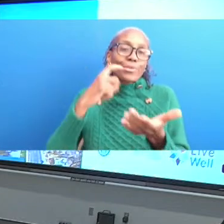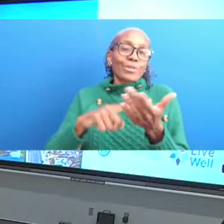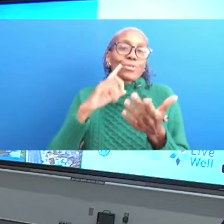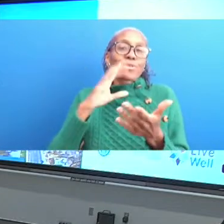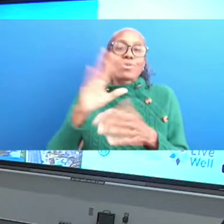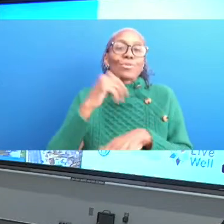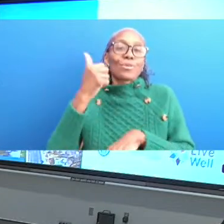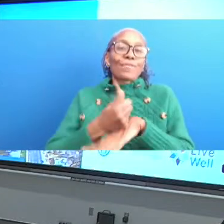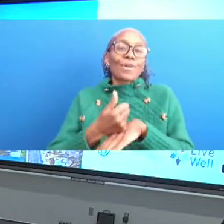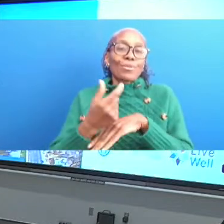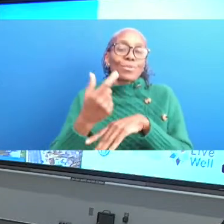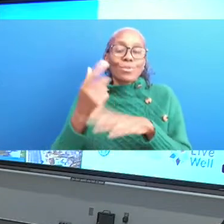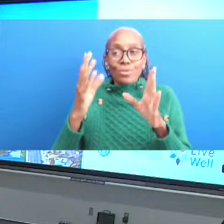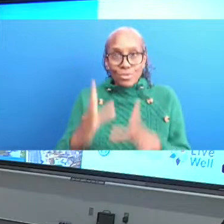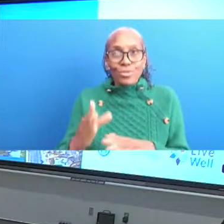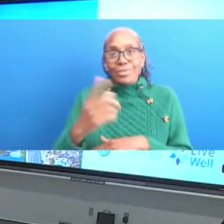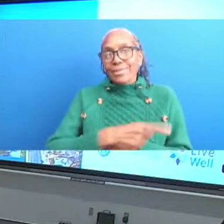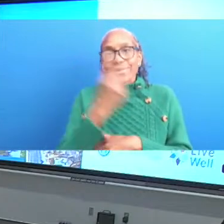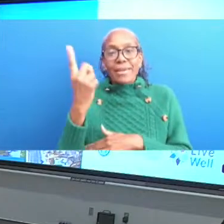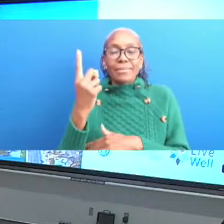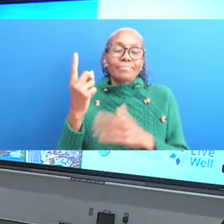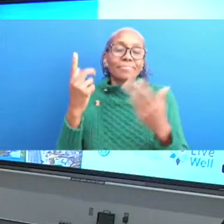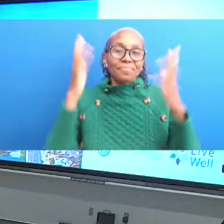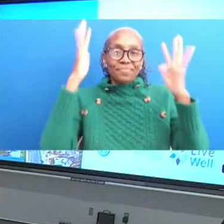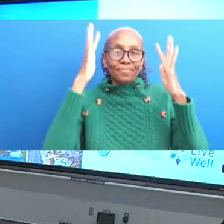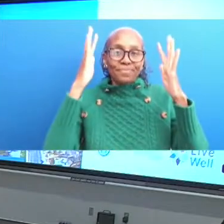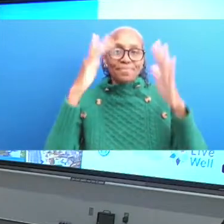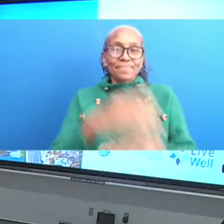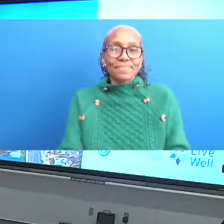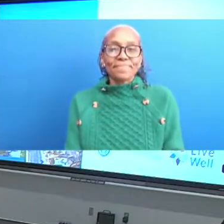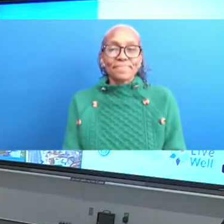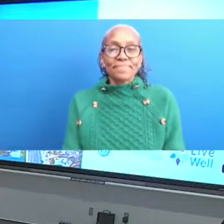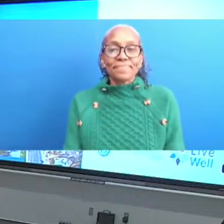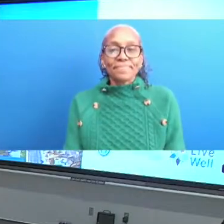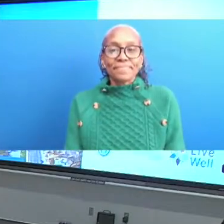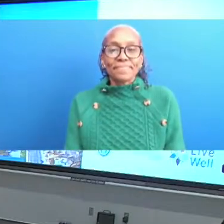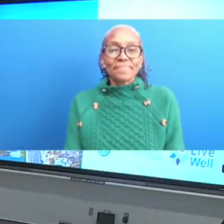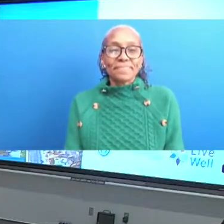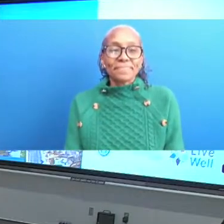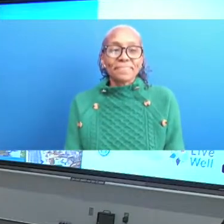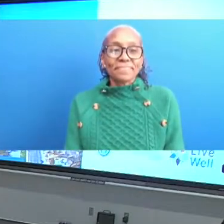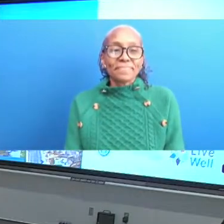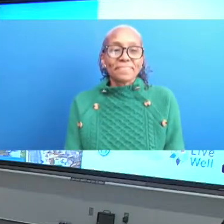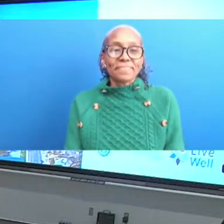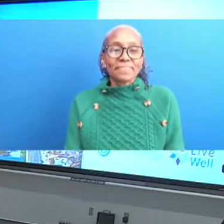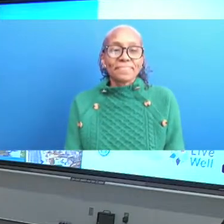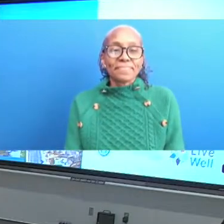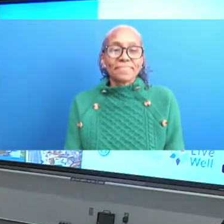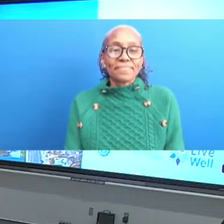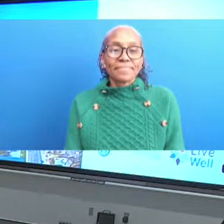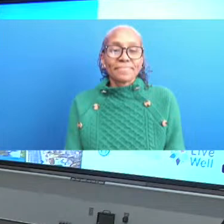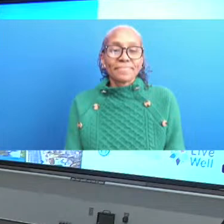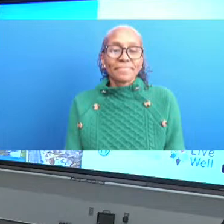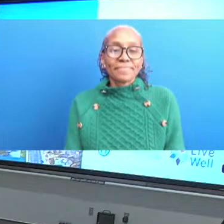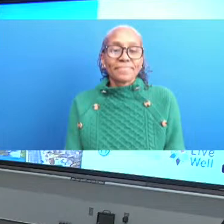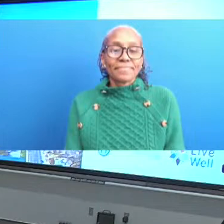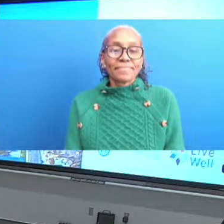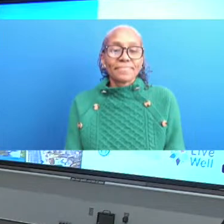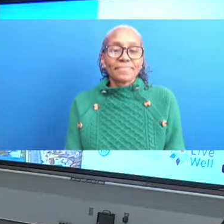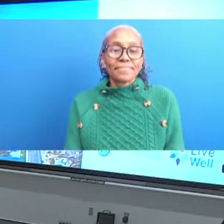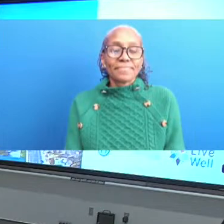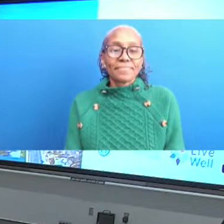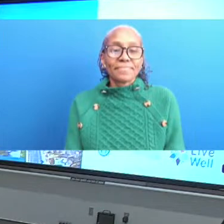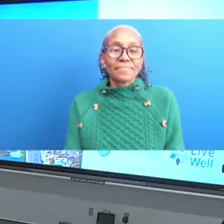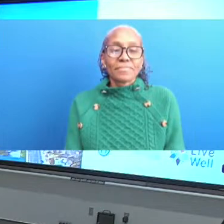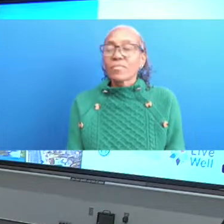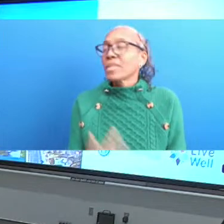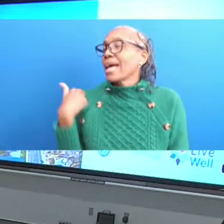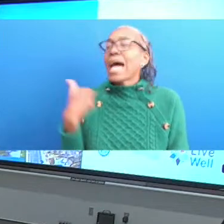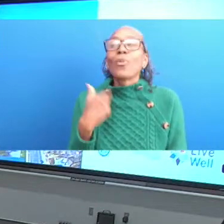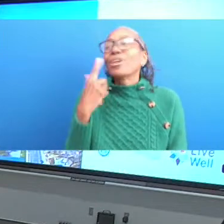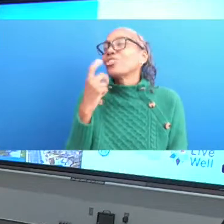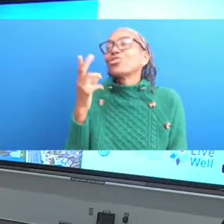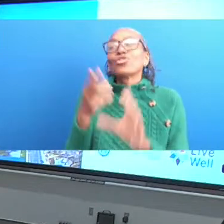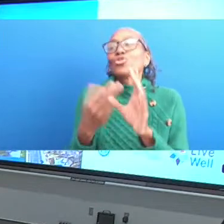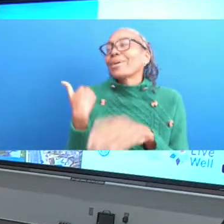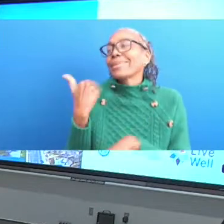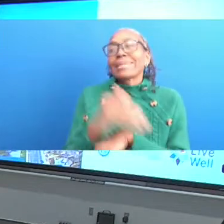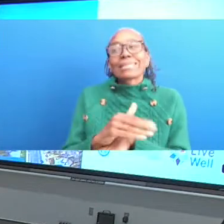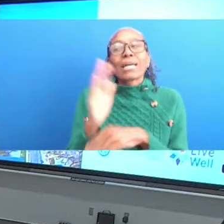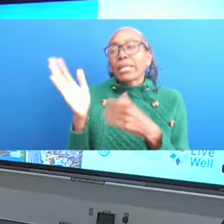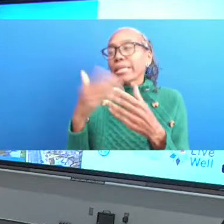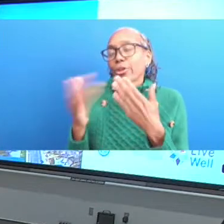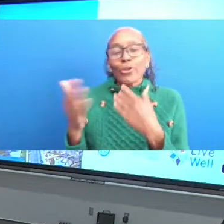SORORITY INC, IF YOU WILL